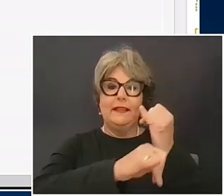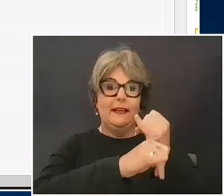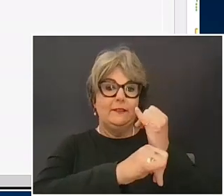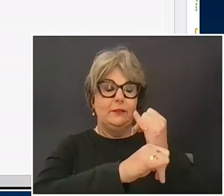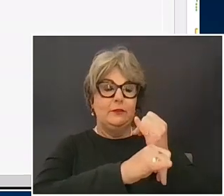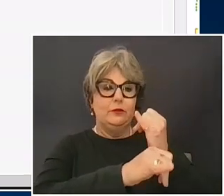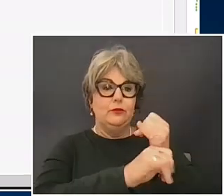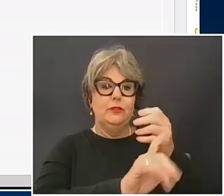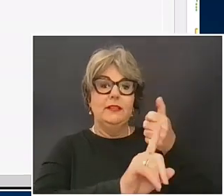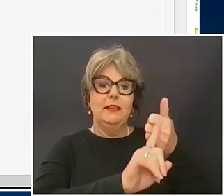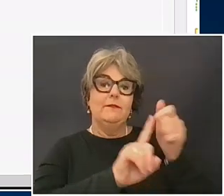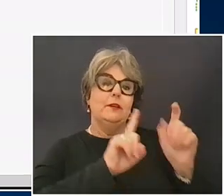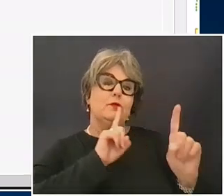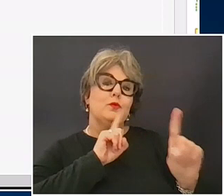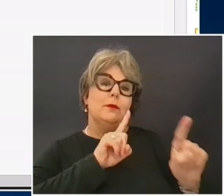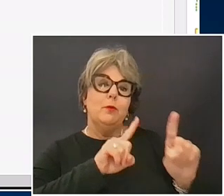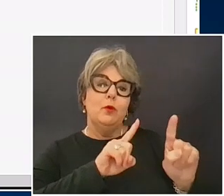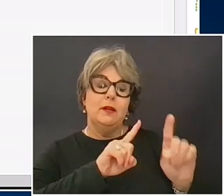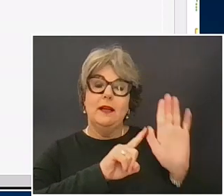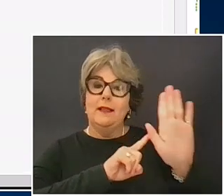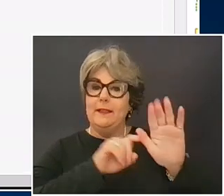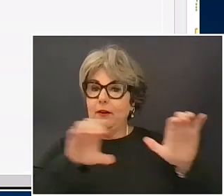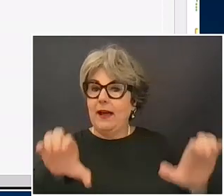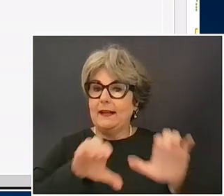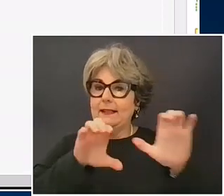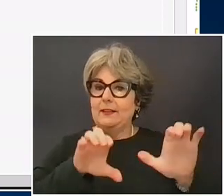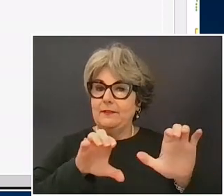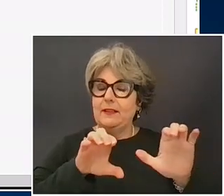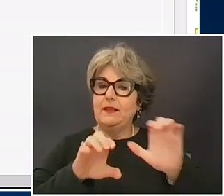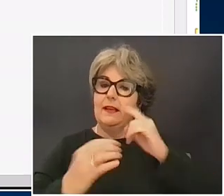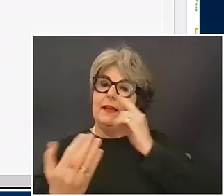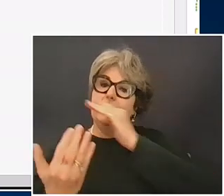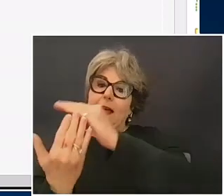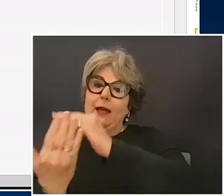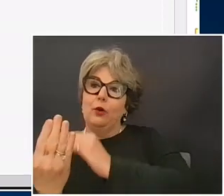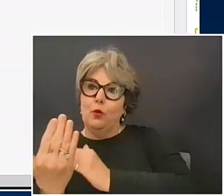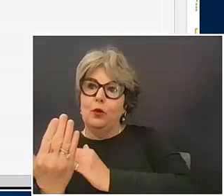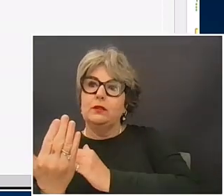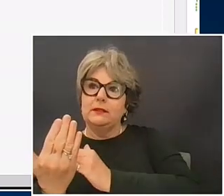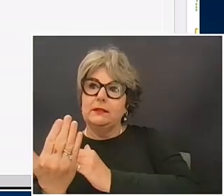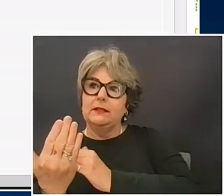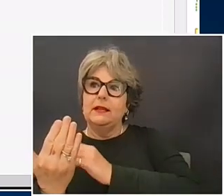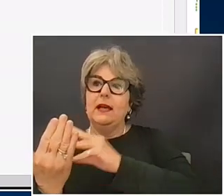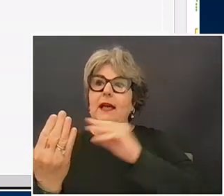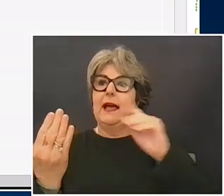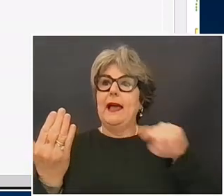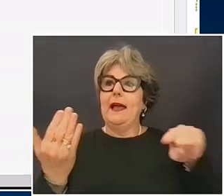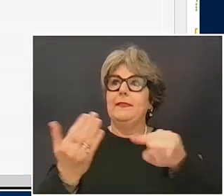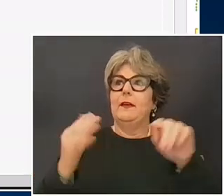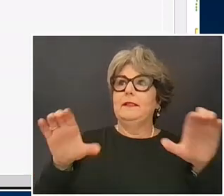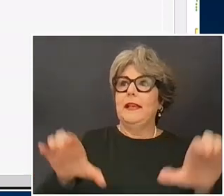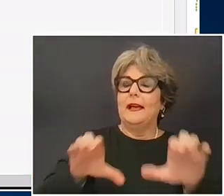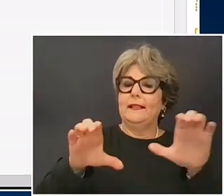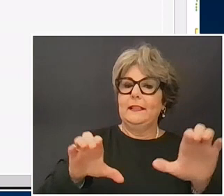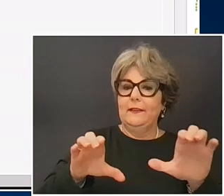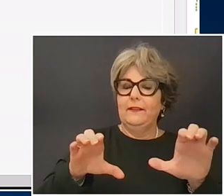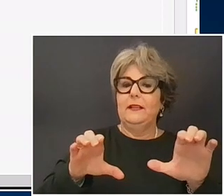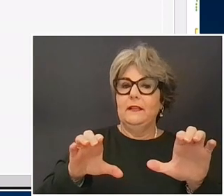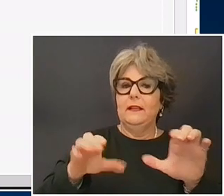recording a student's activities in a particular course, and those activities rose to the level of academic engagement,